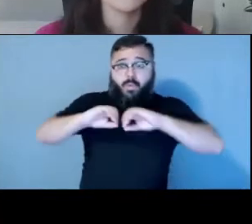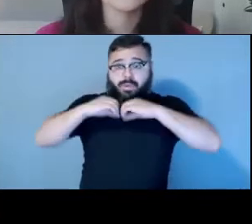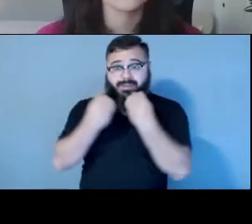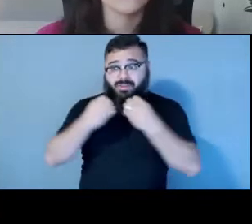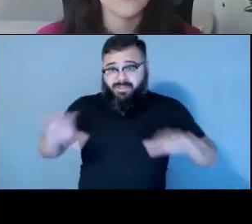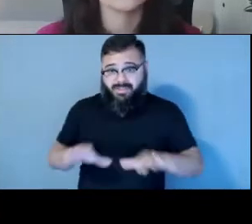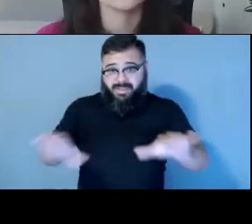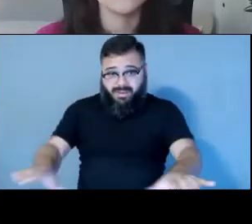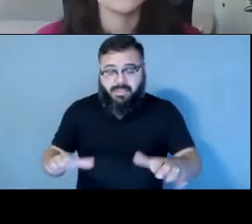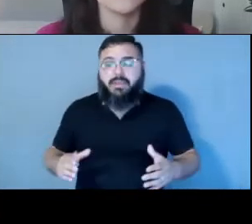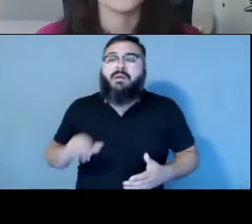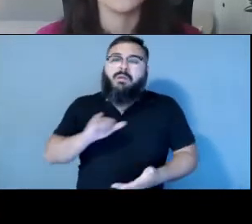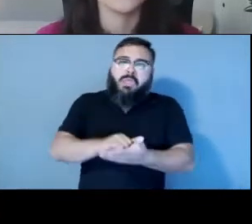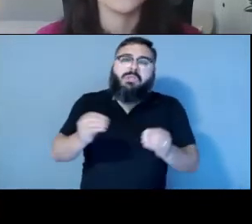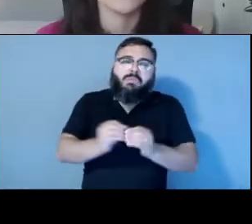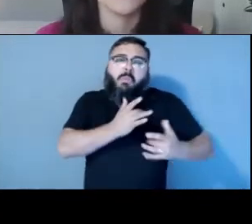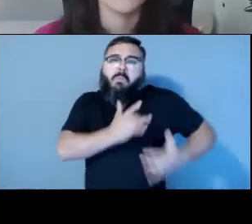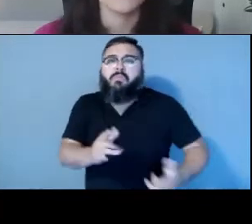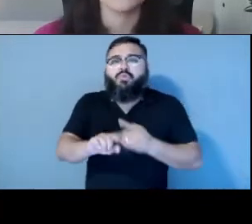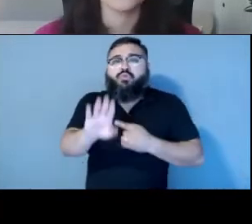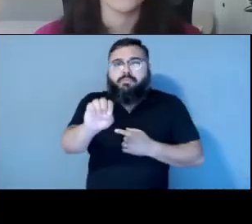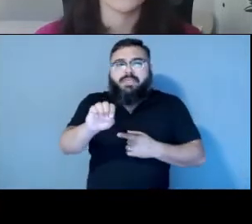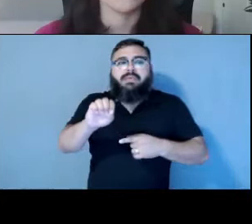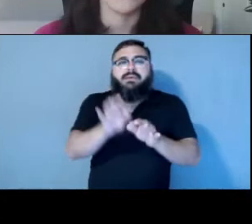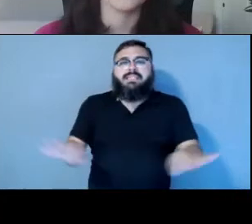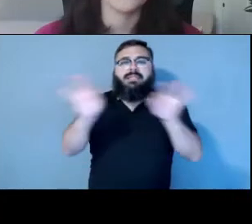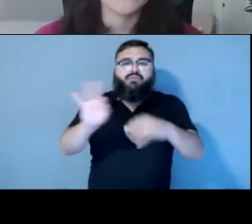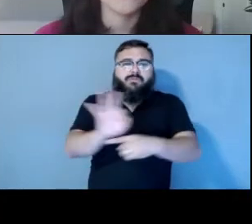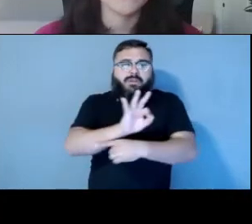then that's more likely to be an essential function. If you work it with 100 people